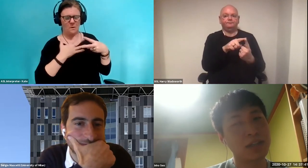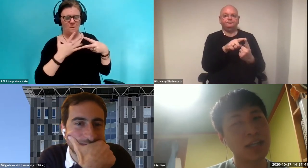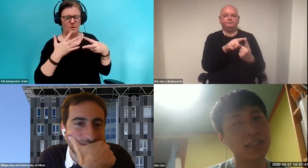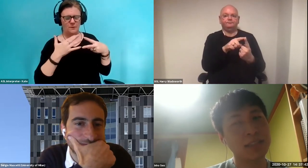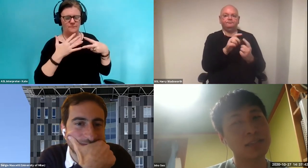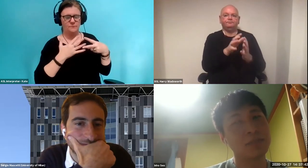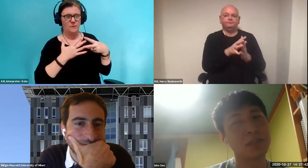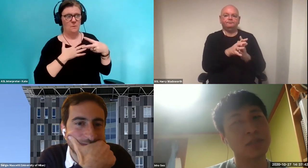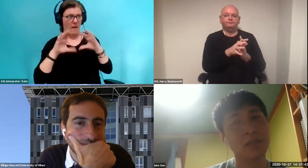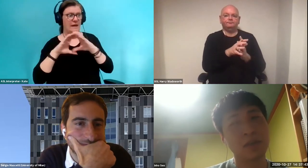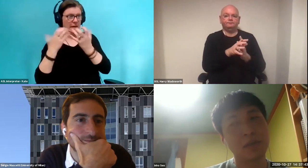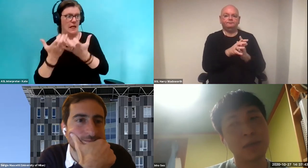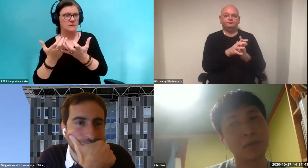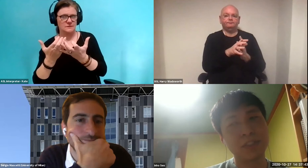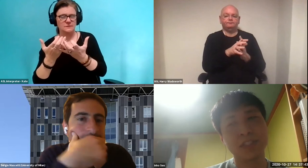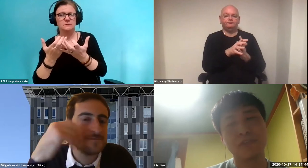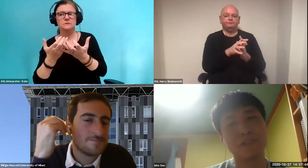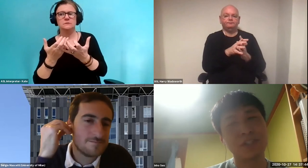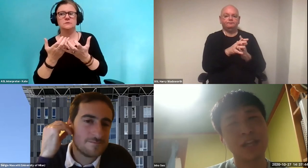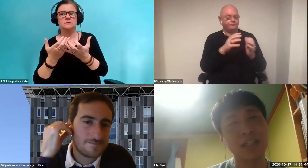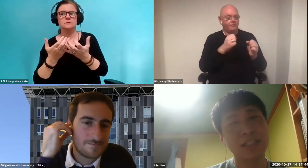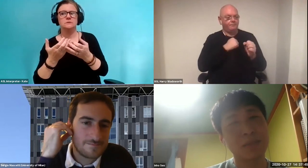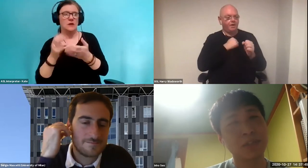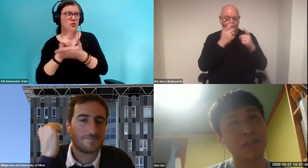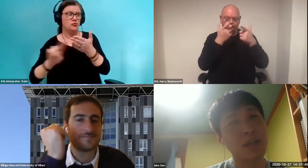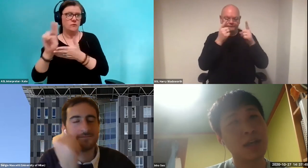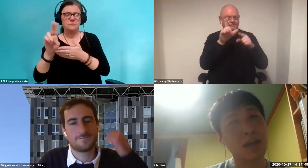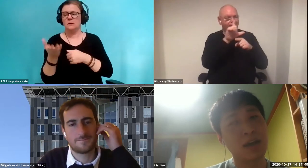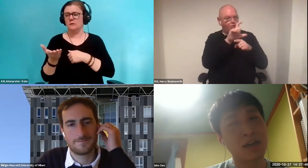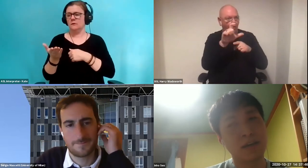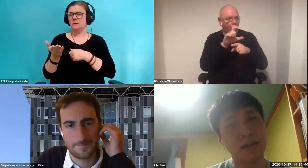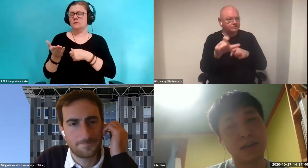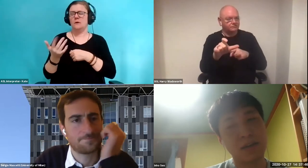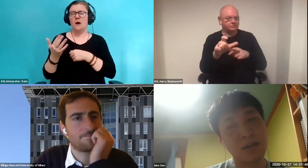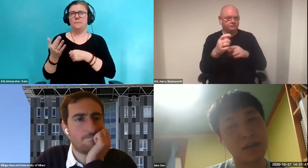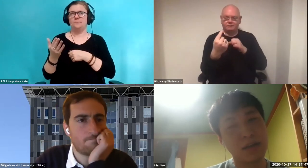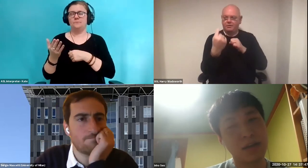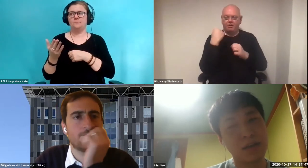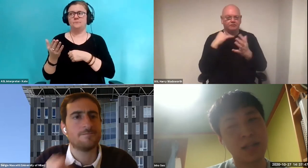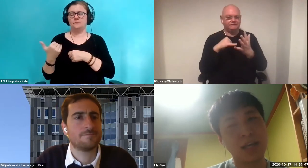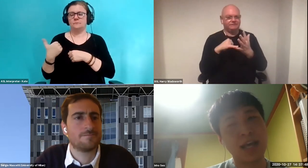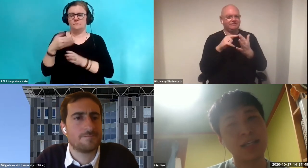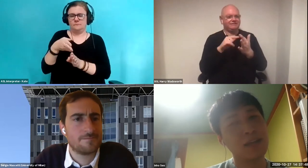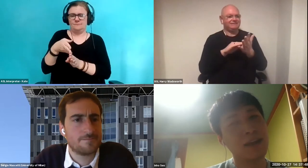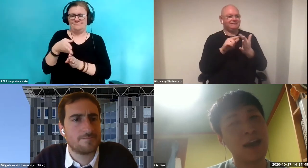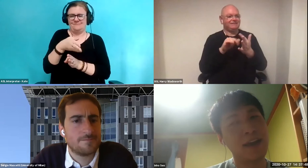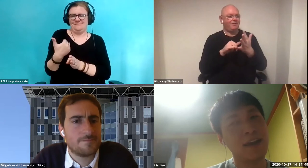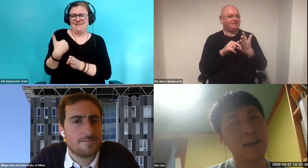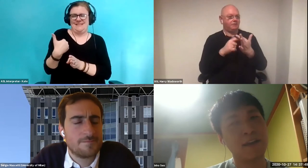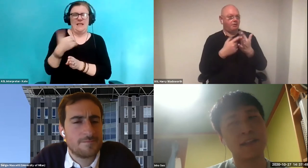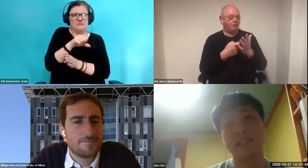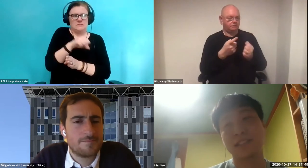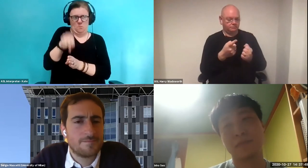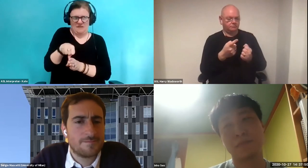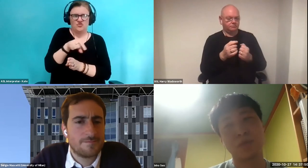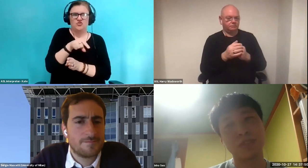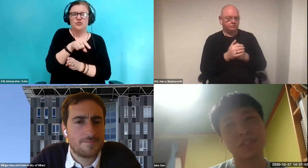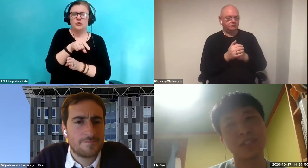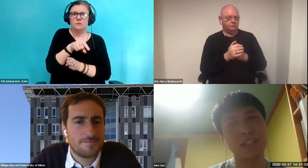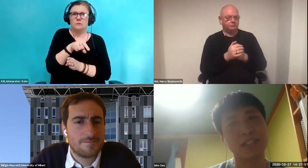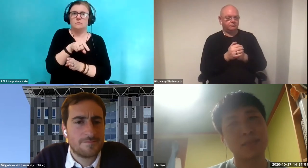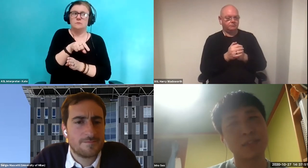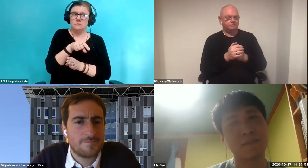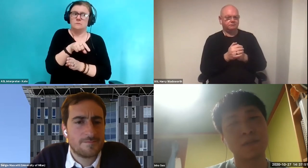class in my courses in university last semester uh I, I had some courses last semester from my